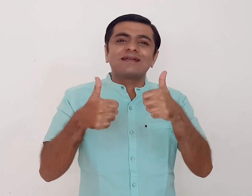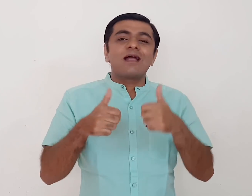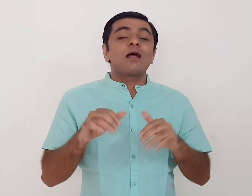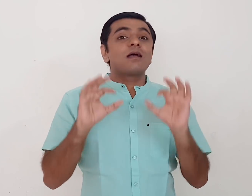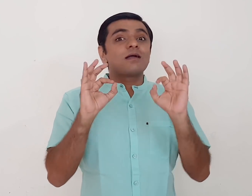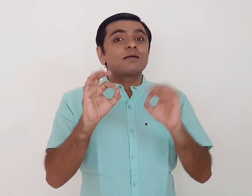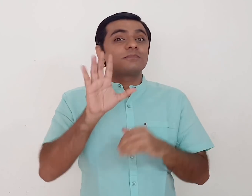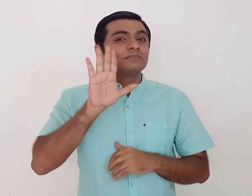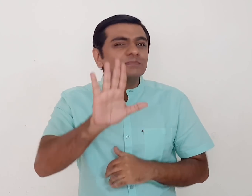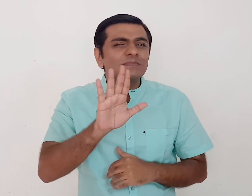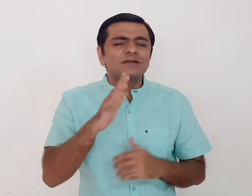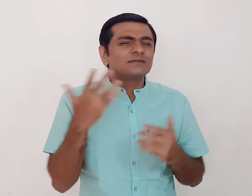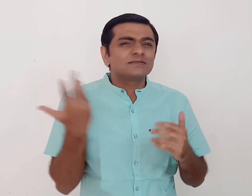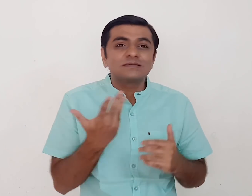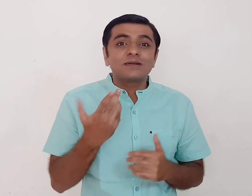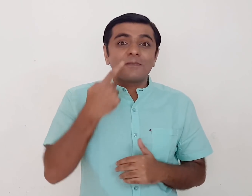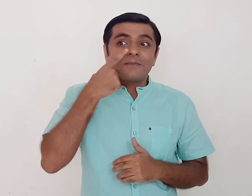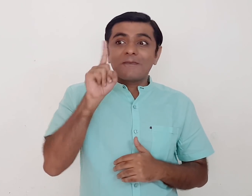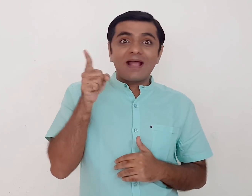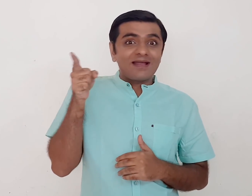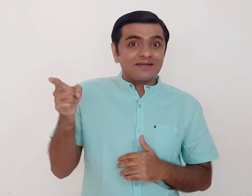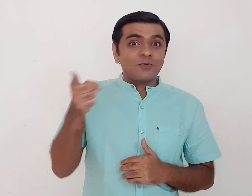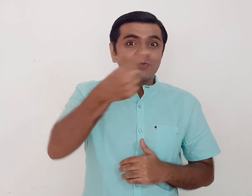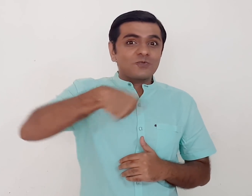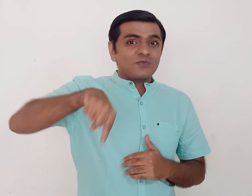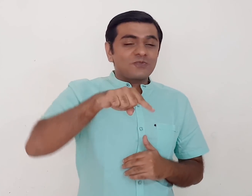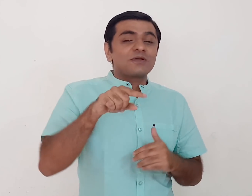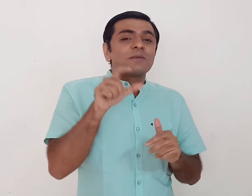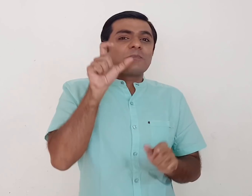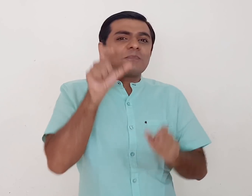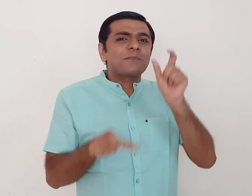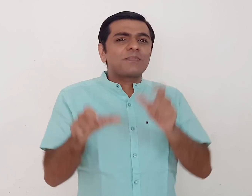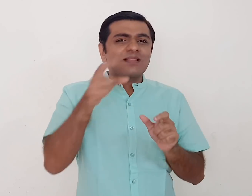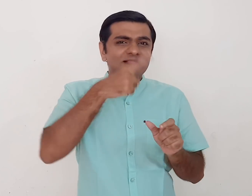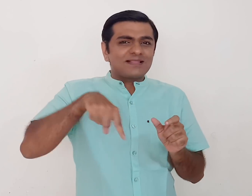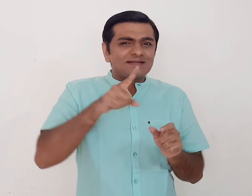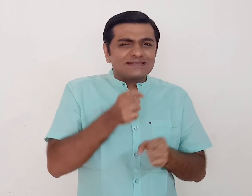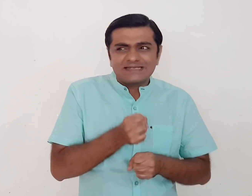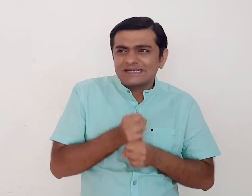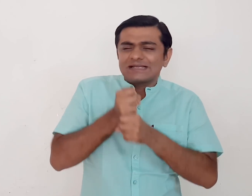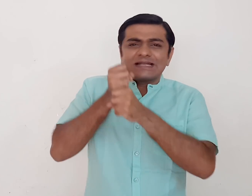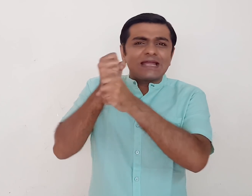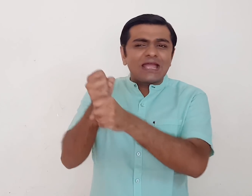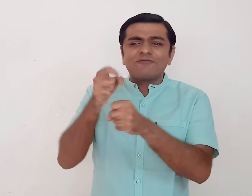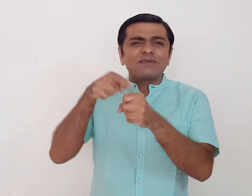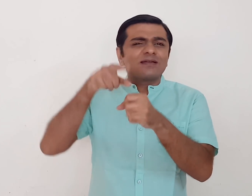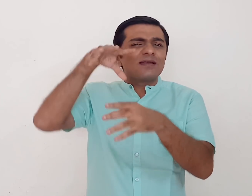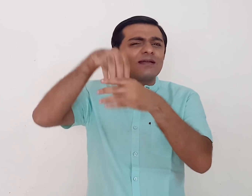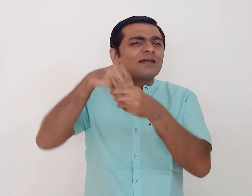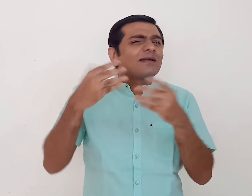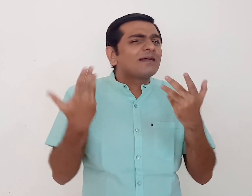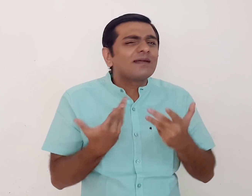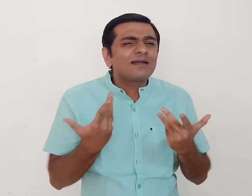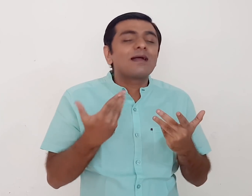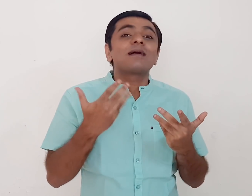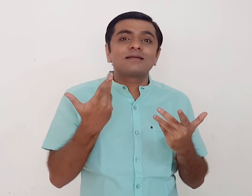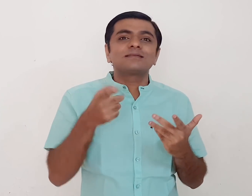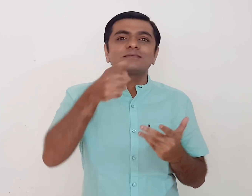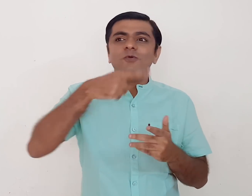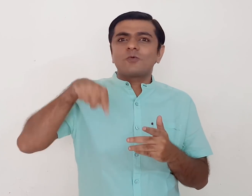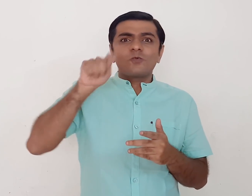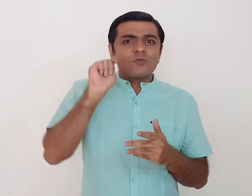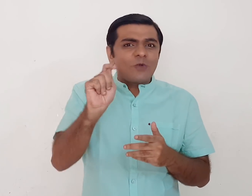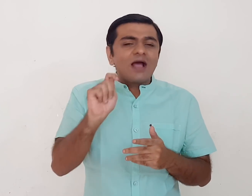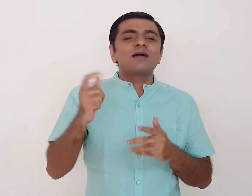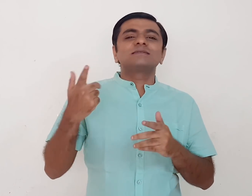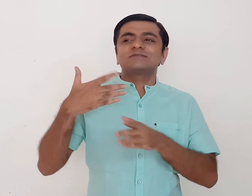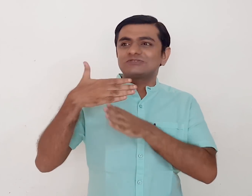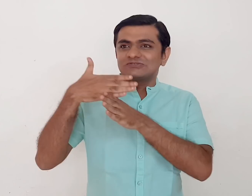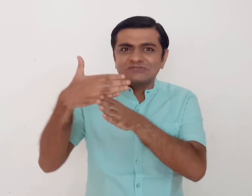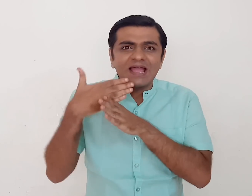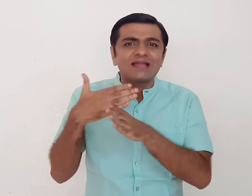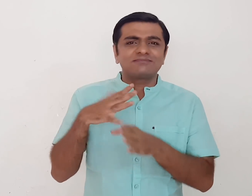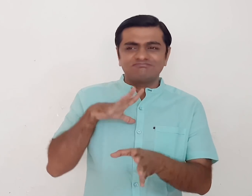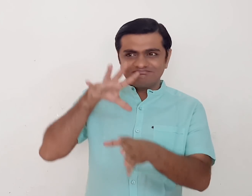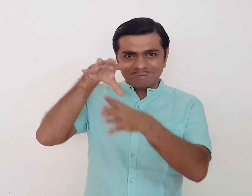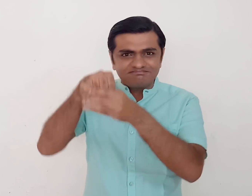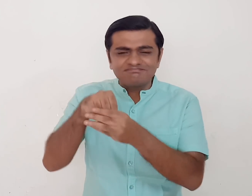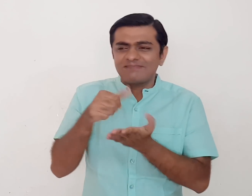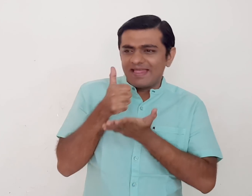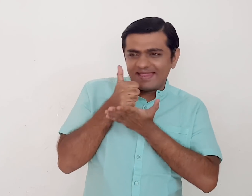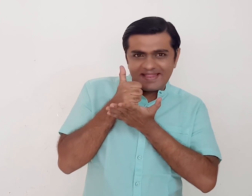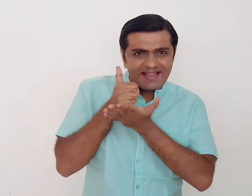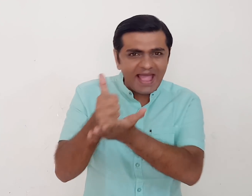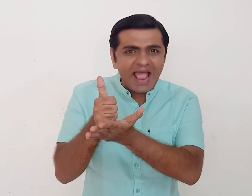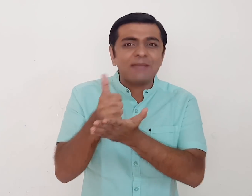However, why don't you give her the gift of sharing her work!